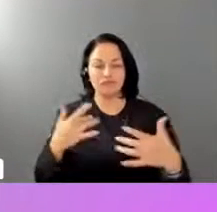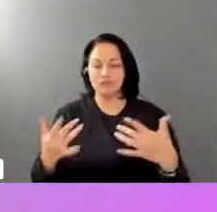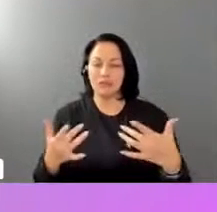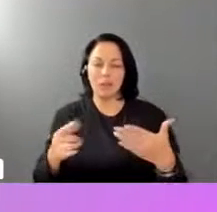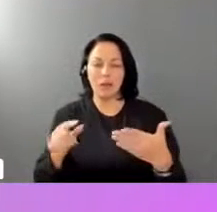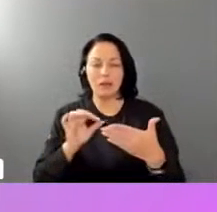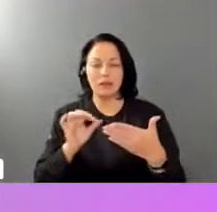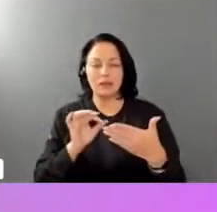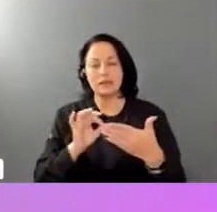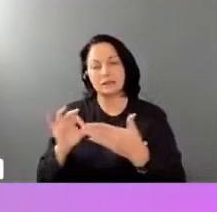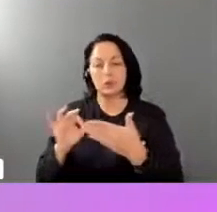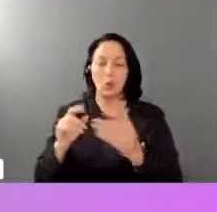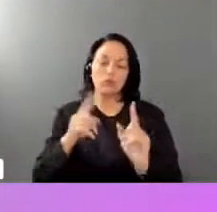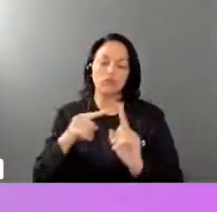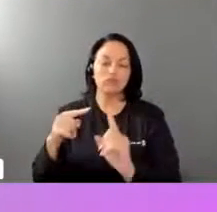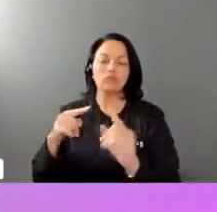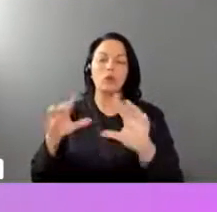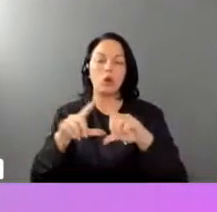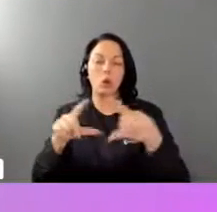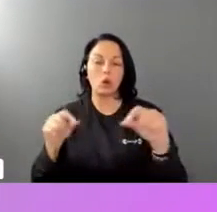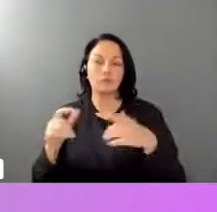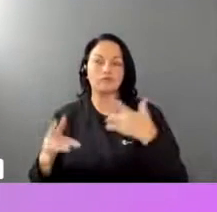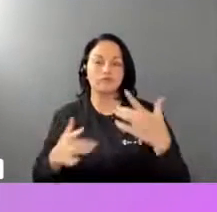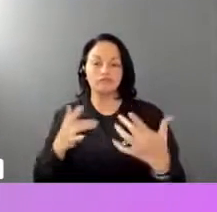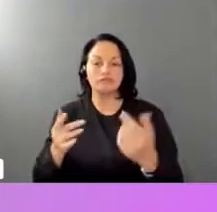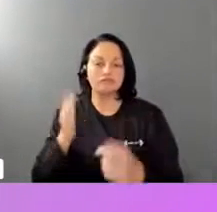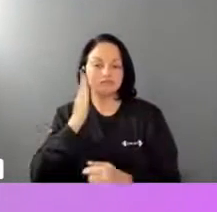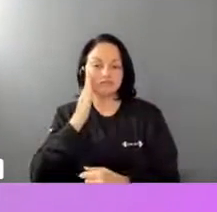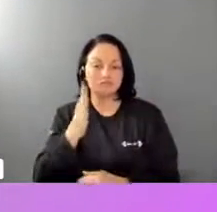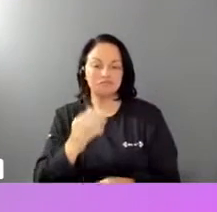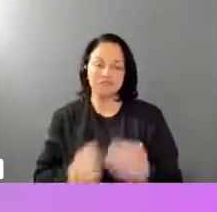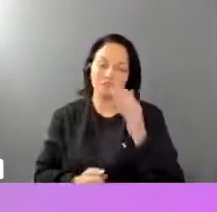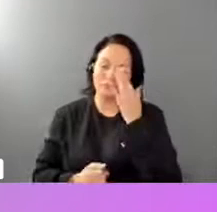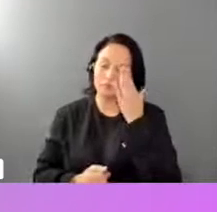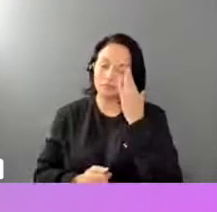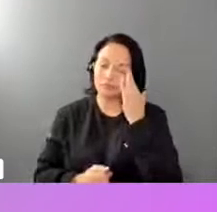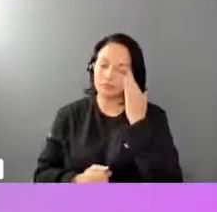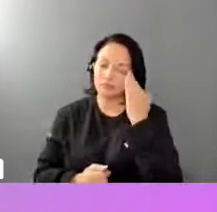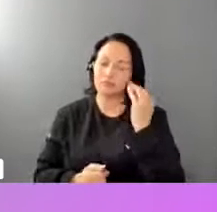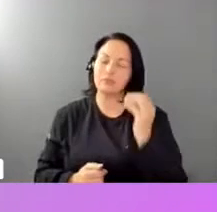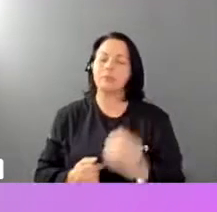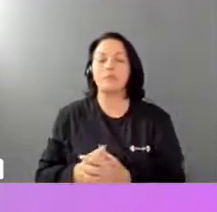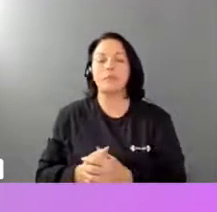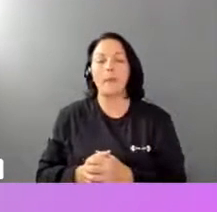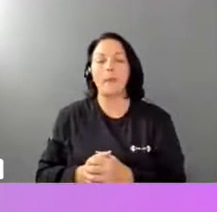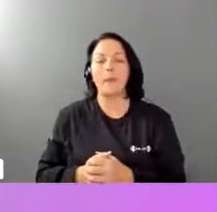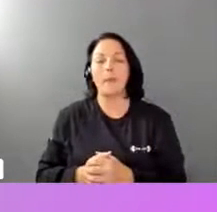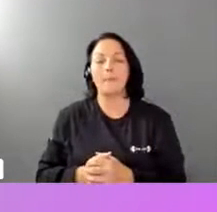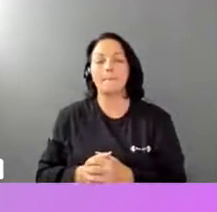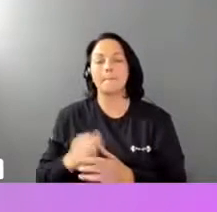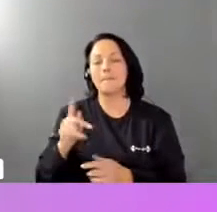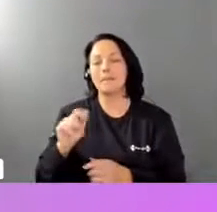Alright thank you so much for coming to our talk, we've been really excited about the scorecard, and are excited to